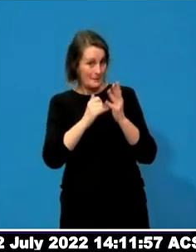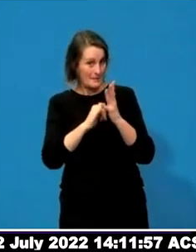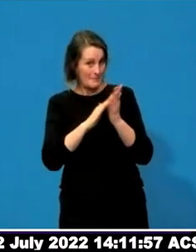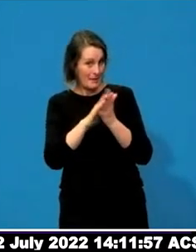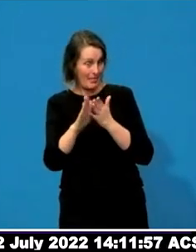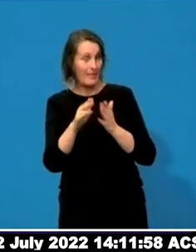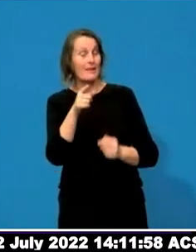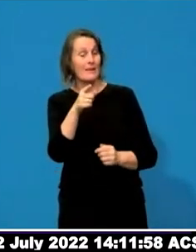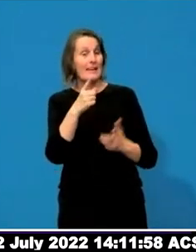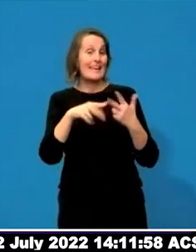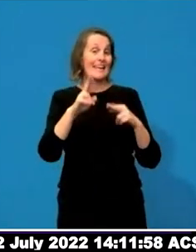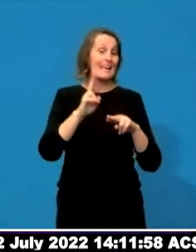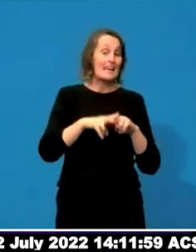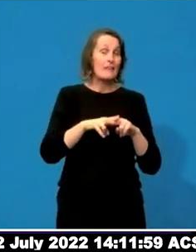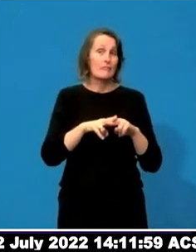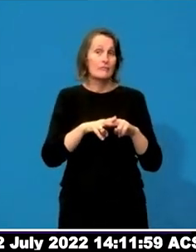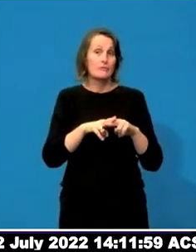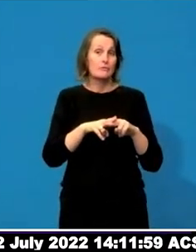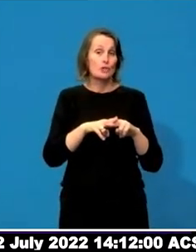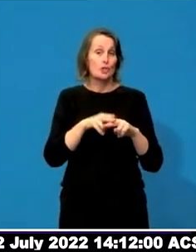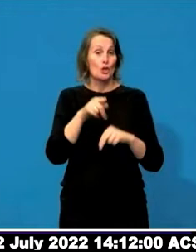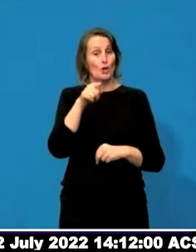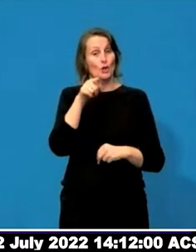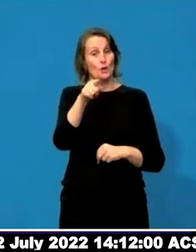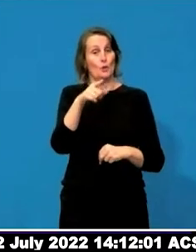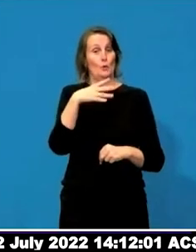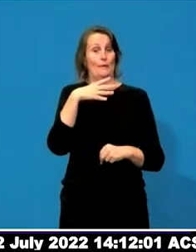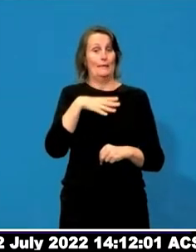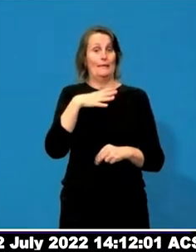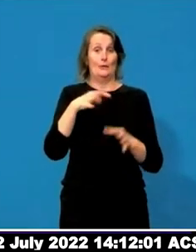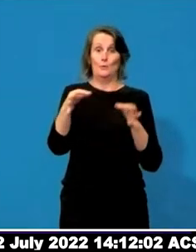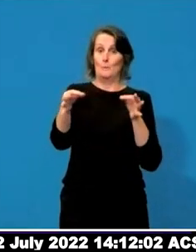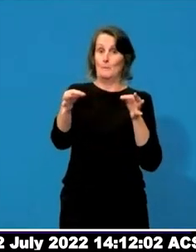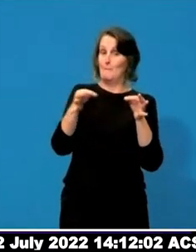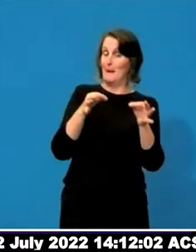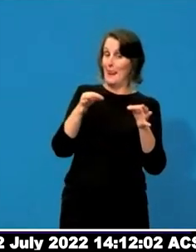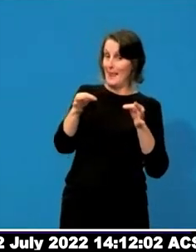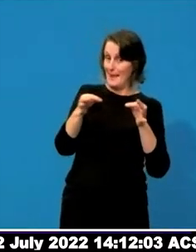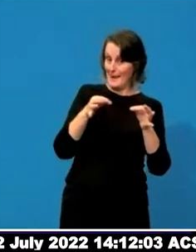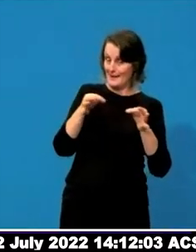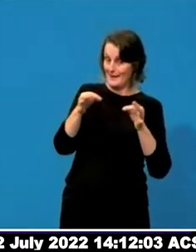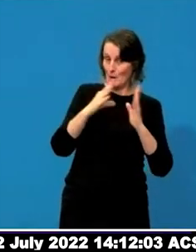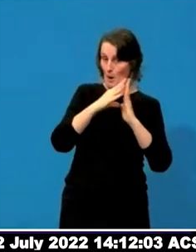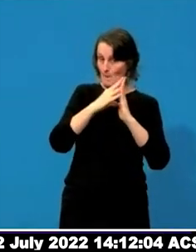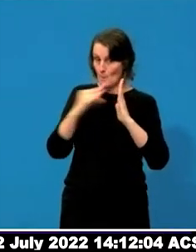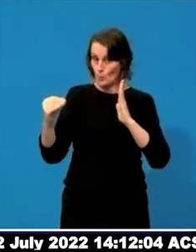If you were asked to design a model to assess and deliver services